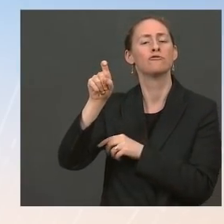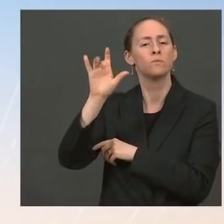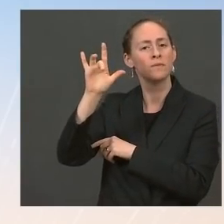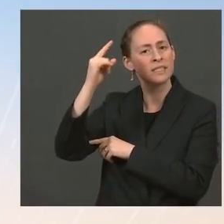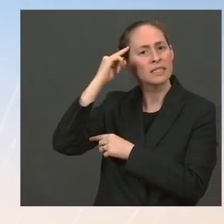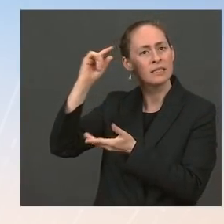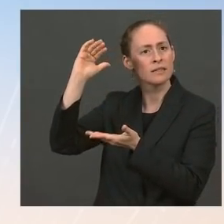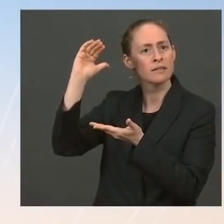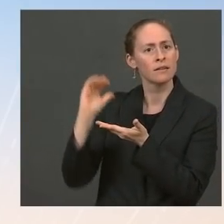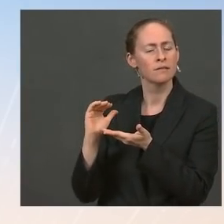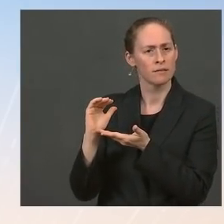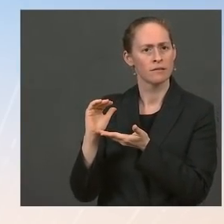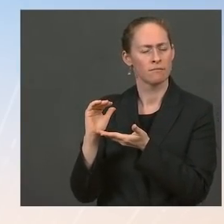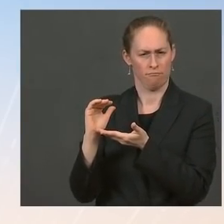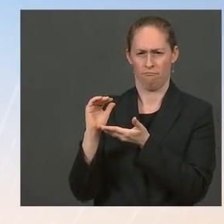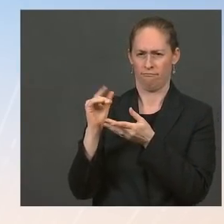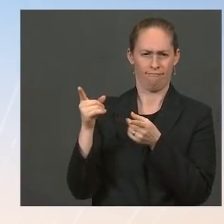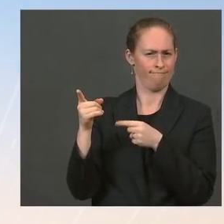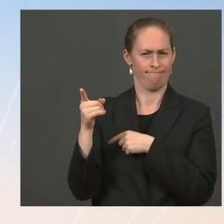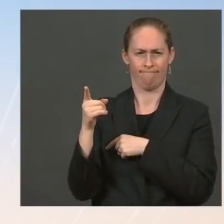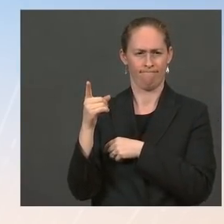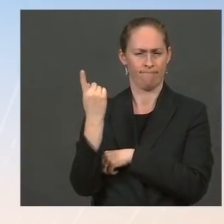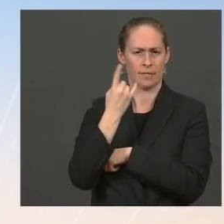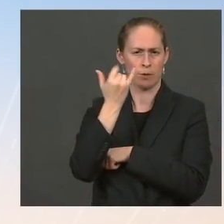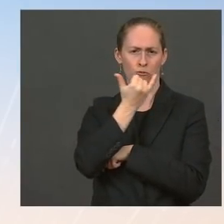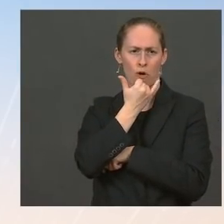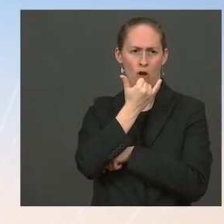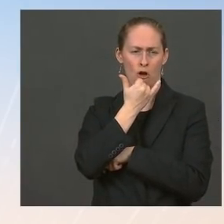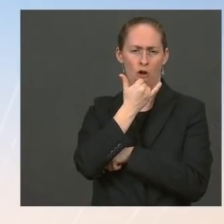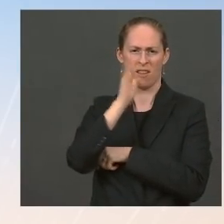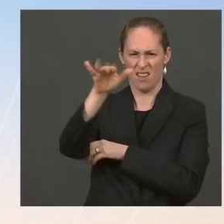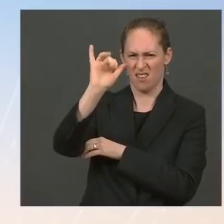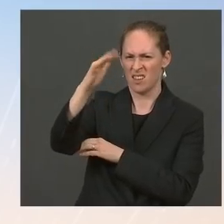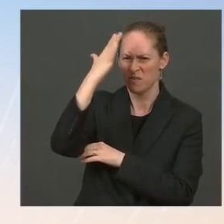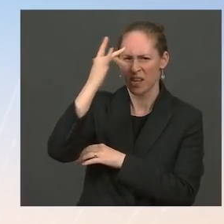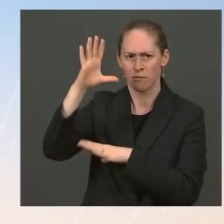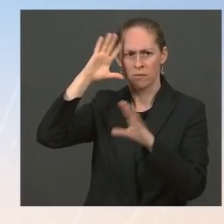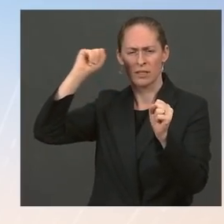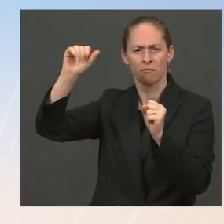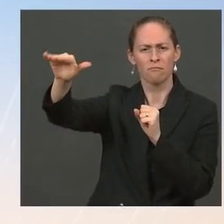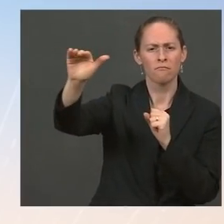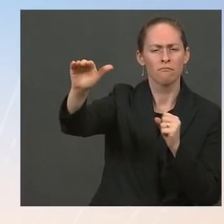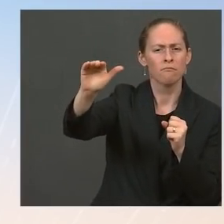That's why the President sent the letter. And this is clearly a place where he is, of course,